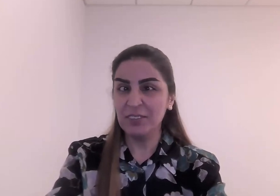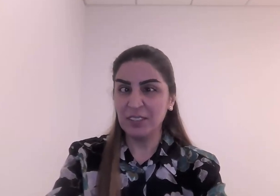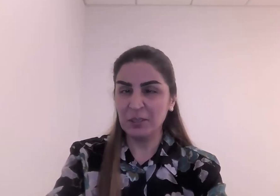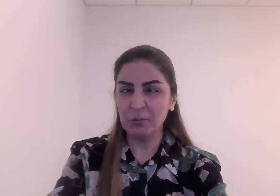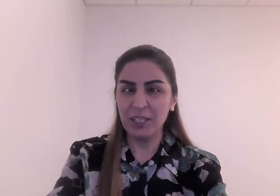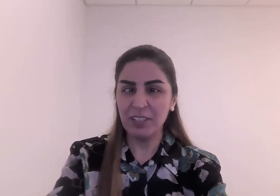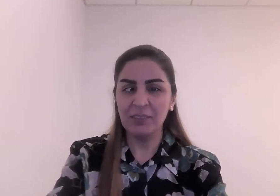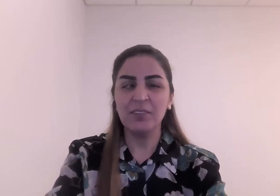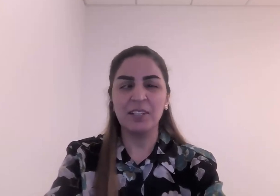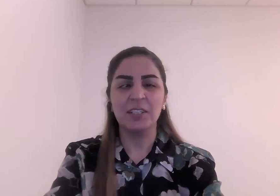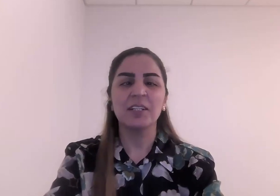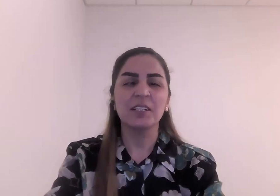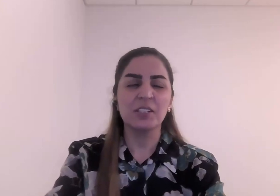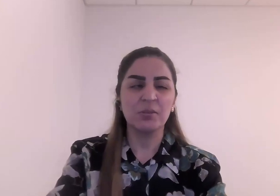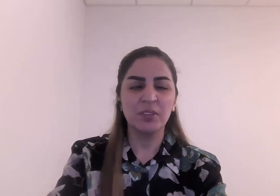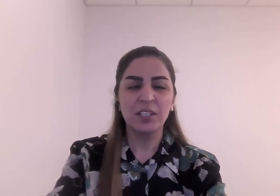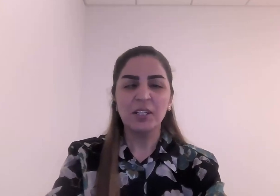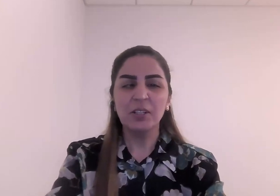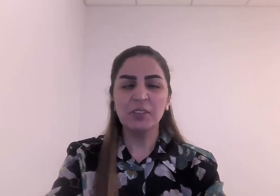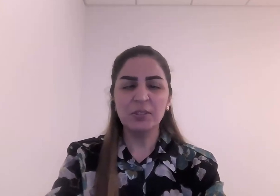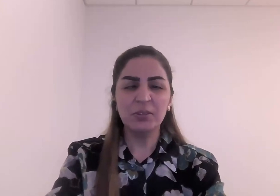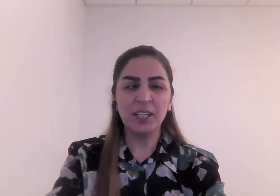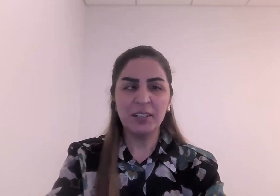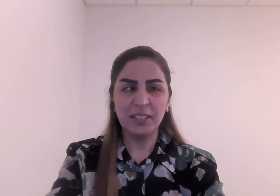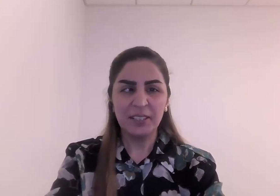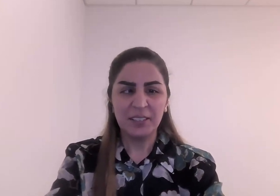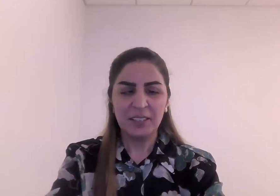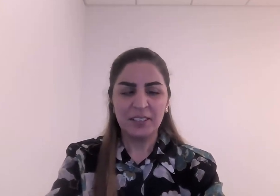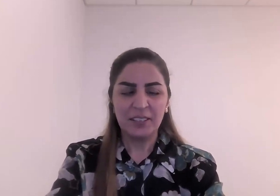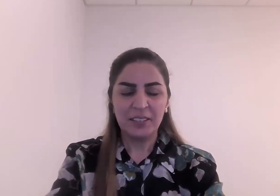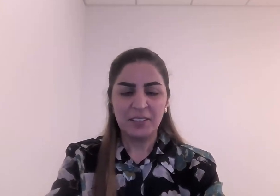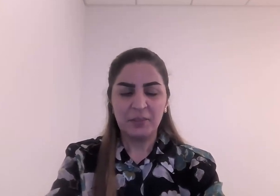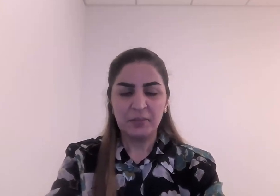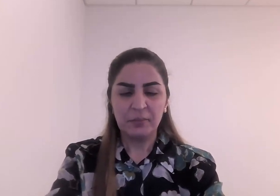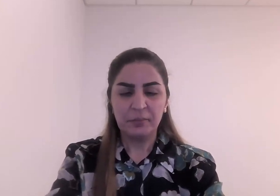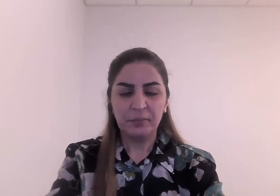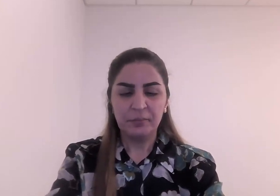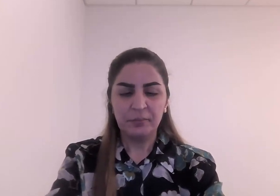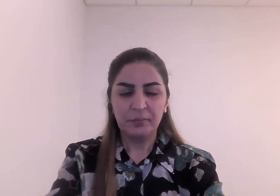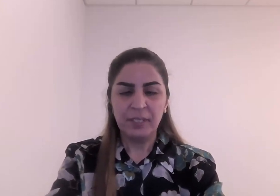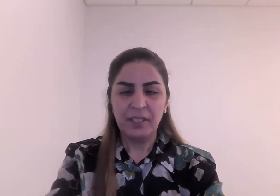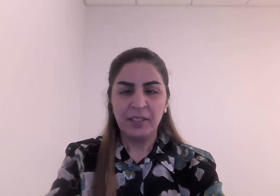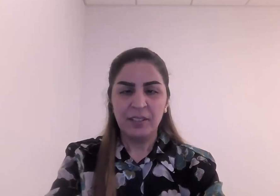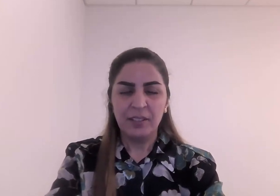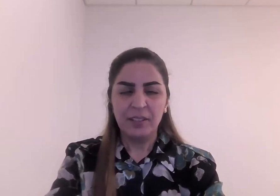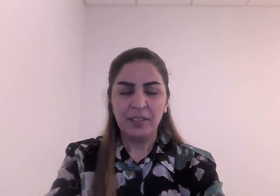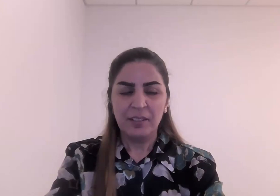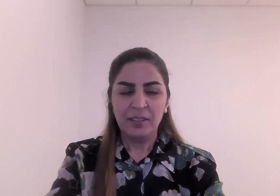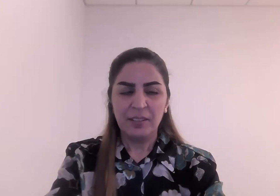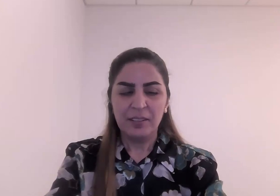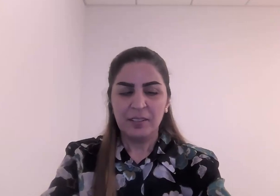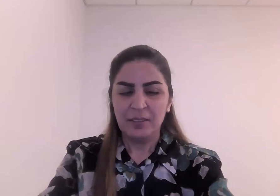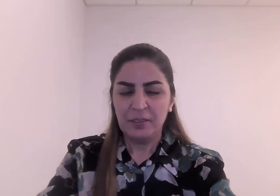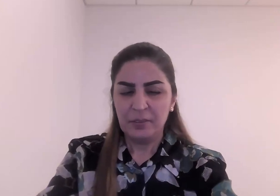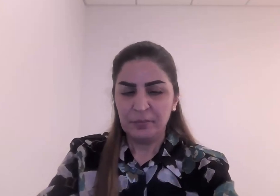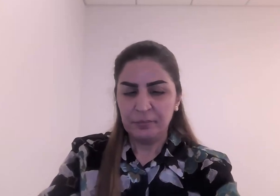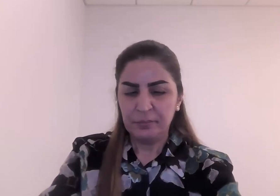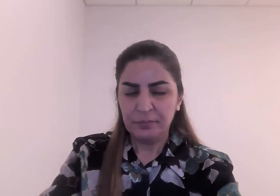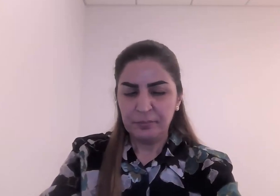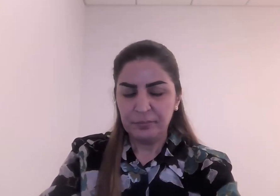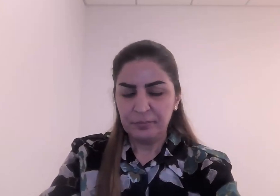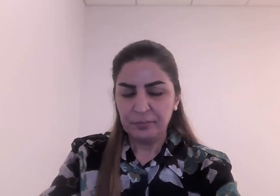addressing issues?